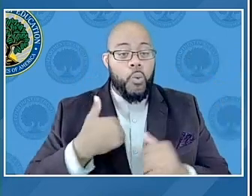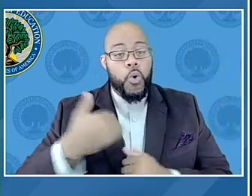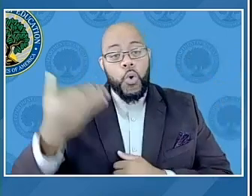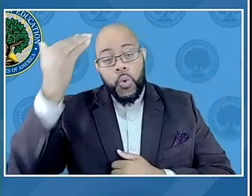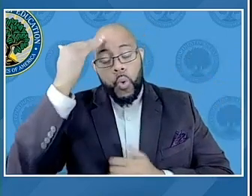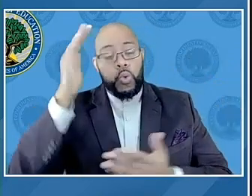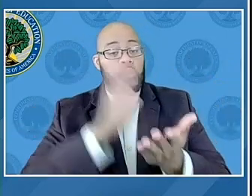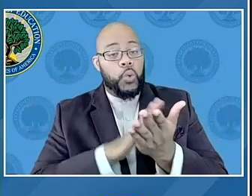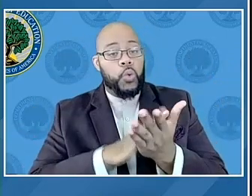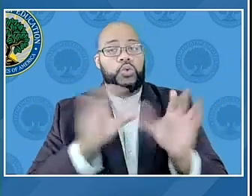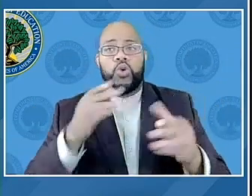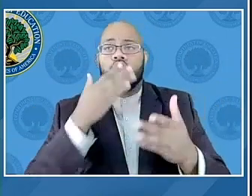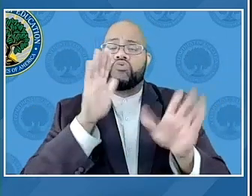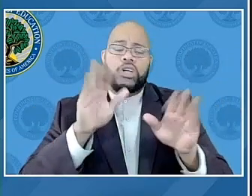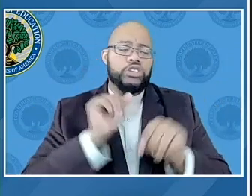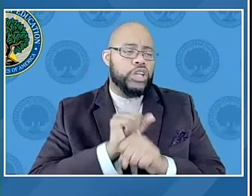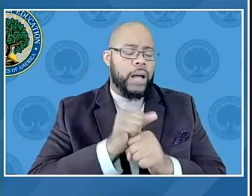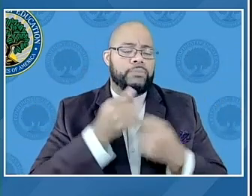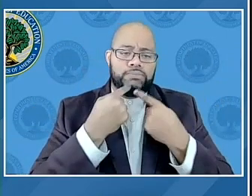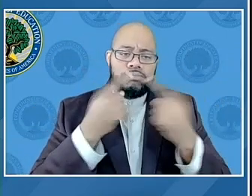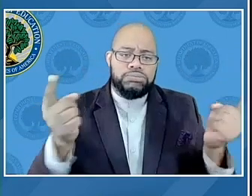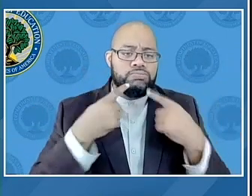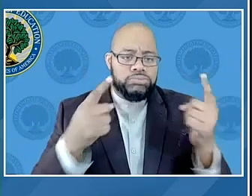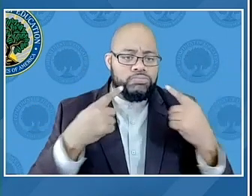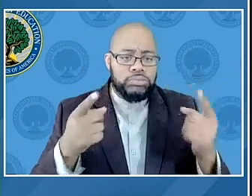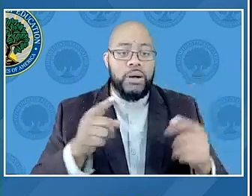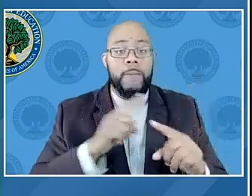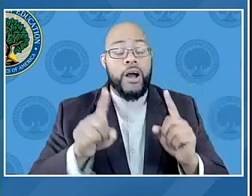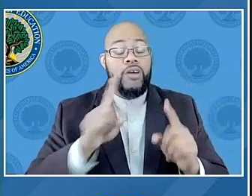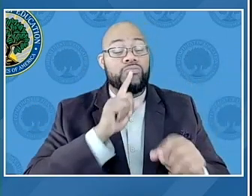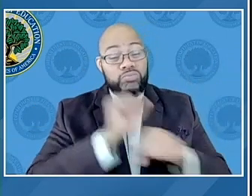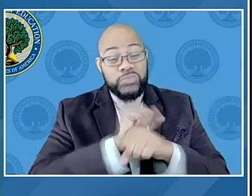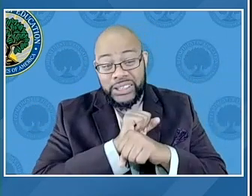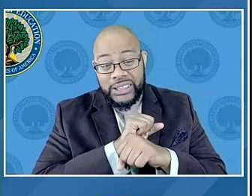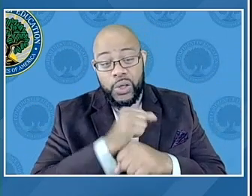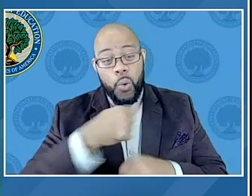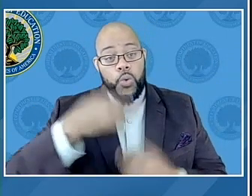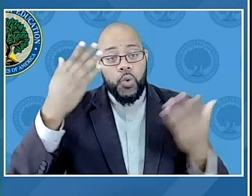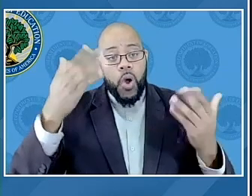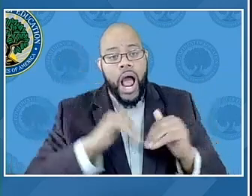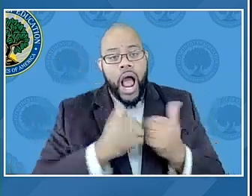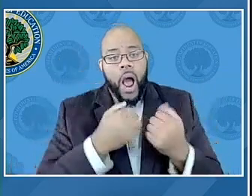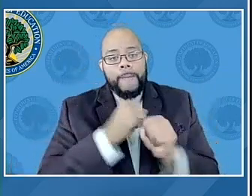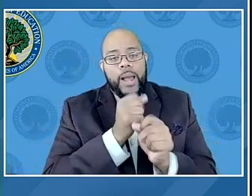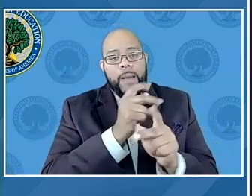jobs with this as well. At the end of the day, we don't know how to make borrowers read what we put out